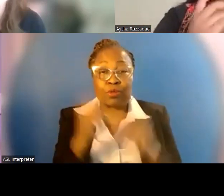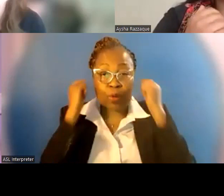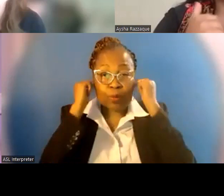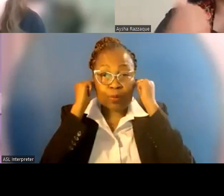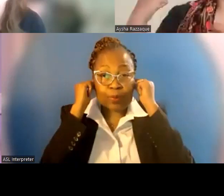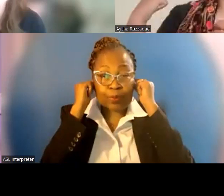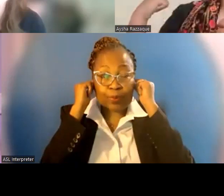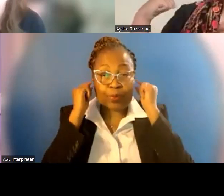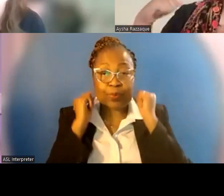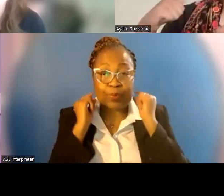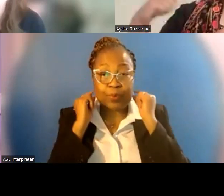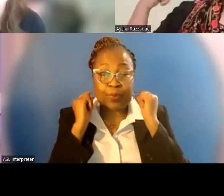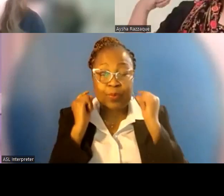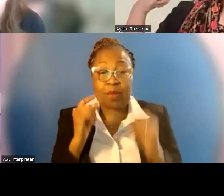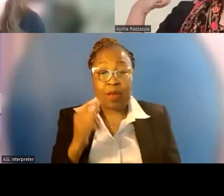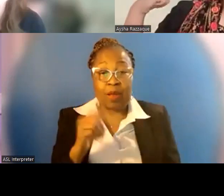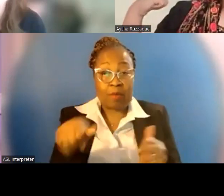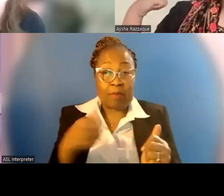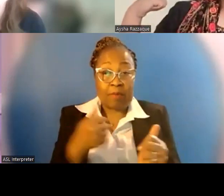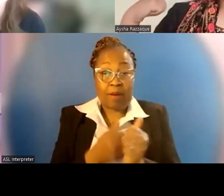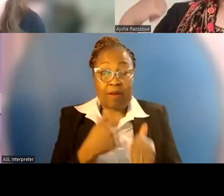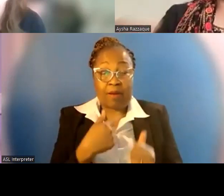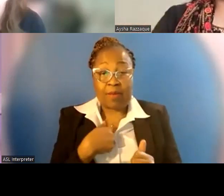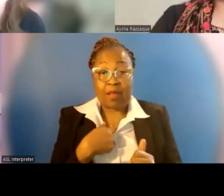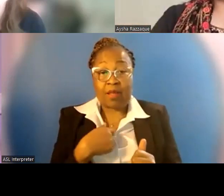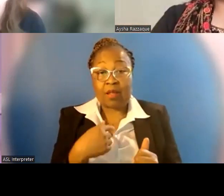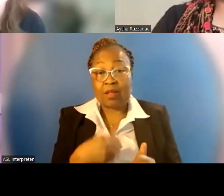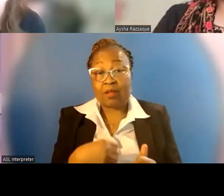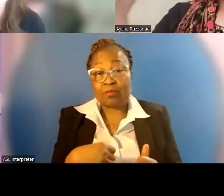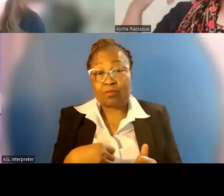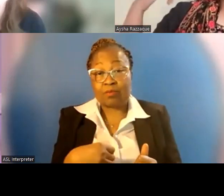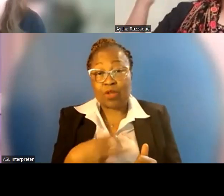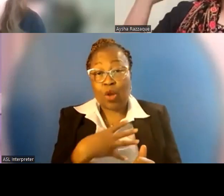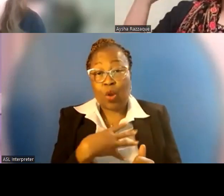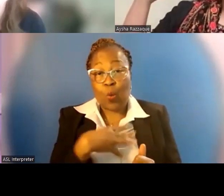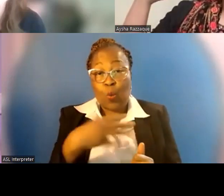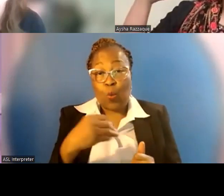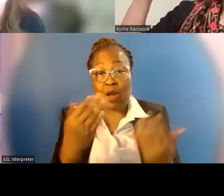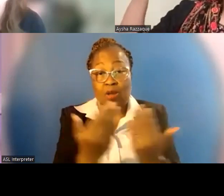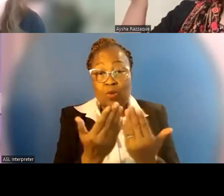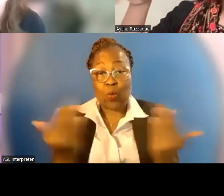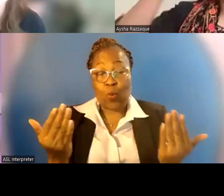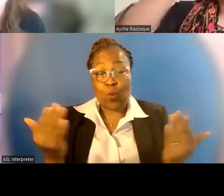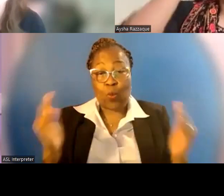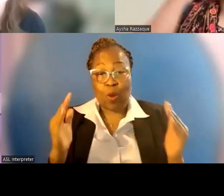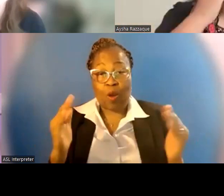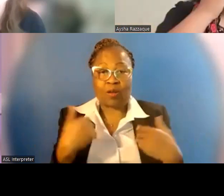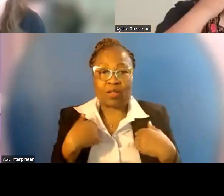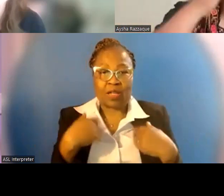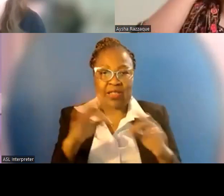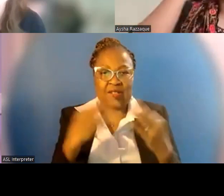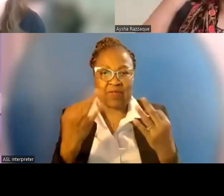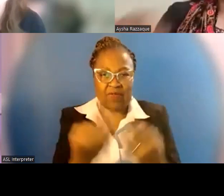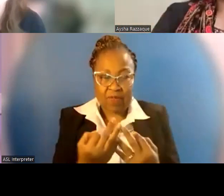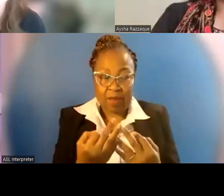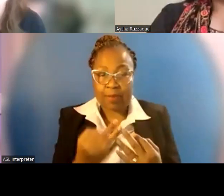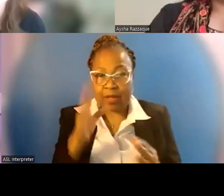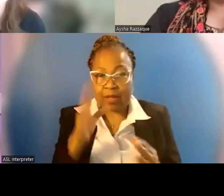Behind me is a white wall. And then it just has a family picture of me and my sisters when we were younger.